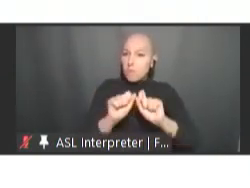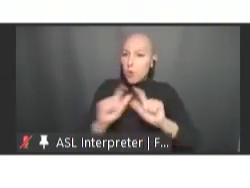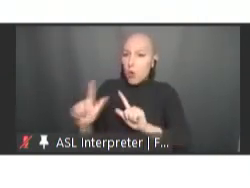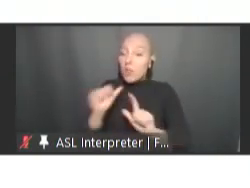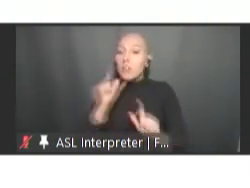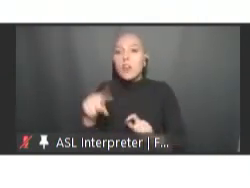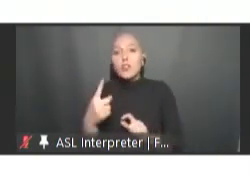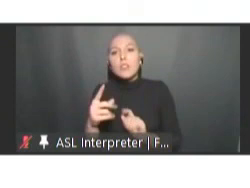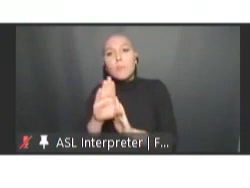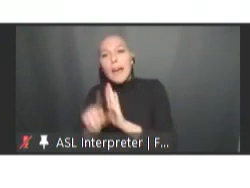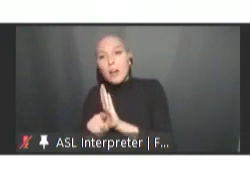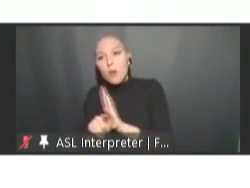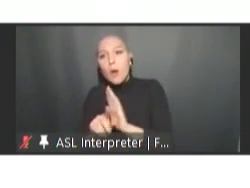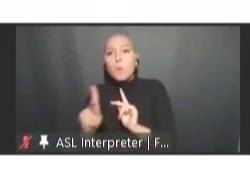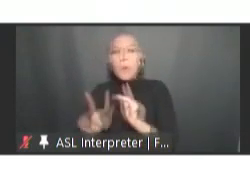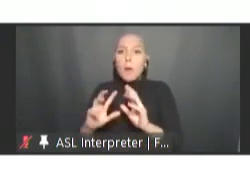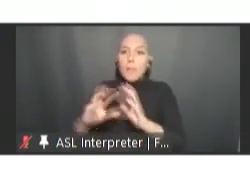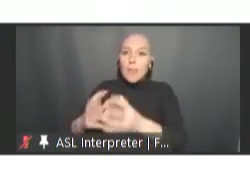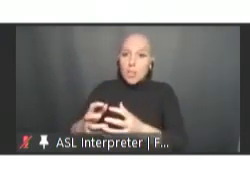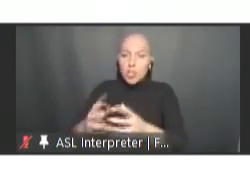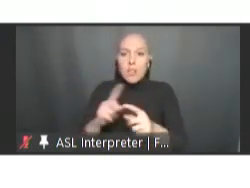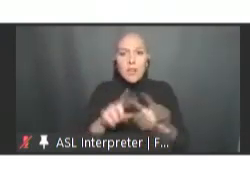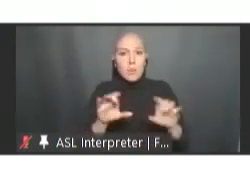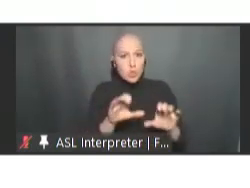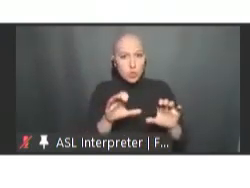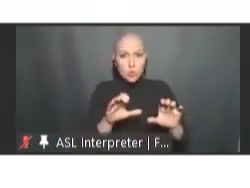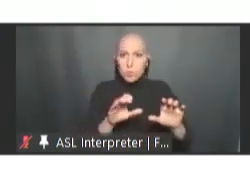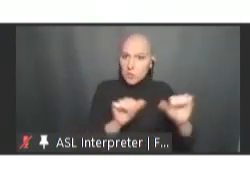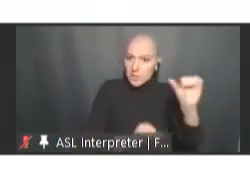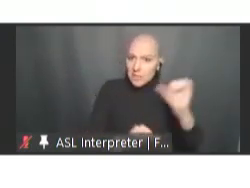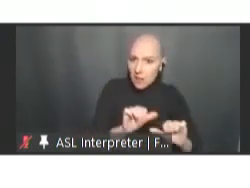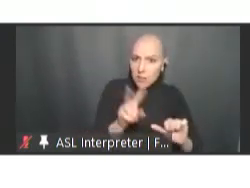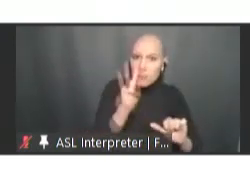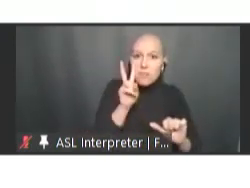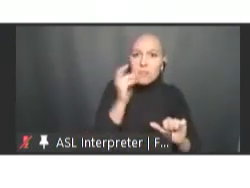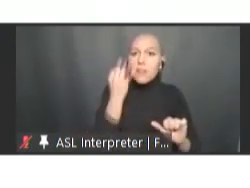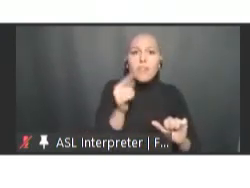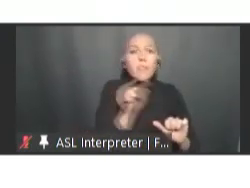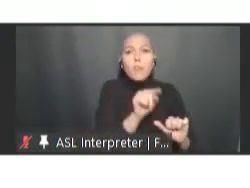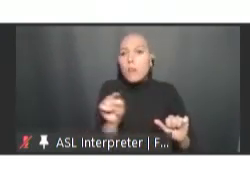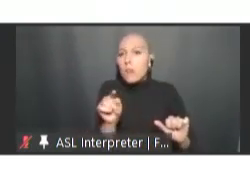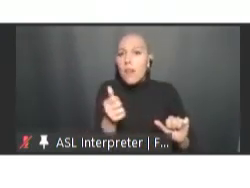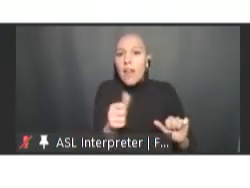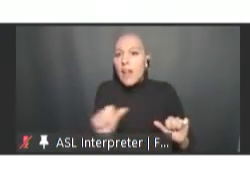but to do the bench science to see if there are any associations to vaccines and to get